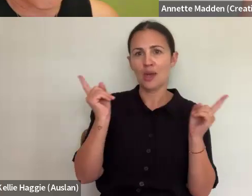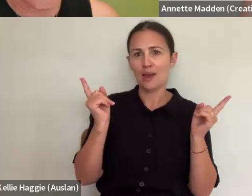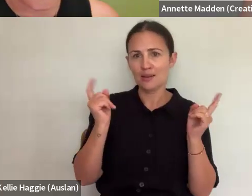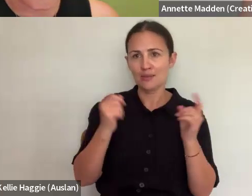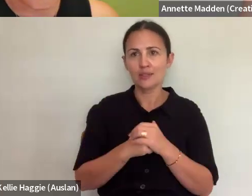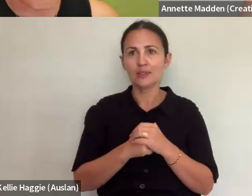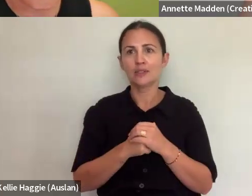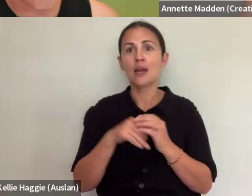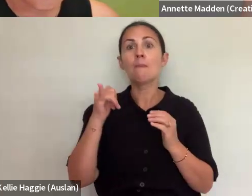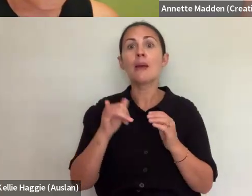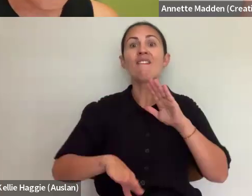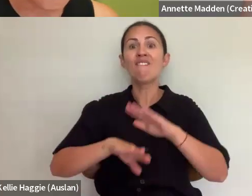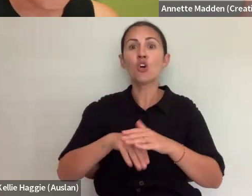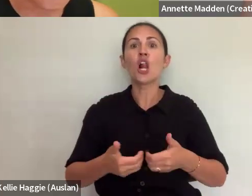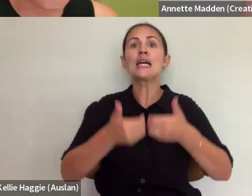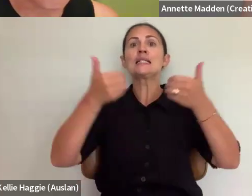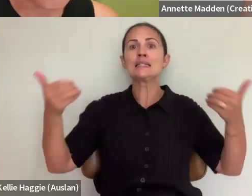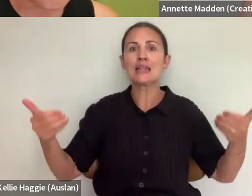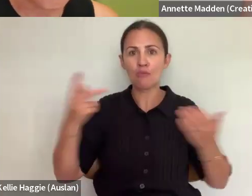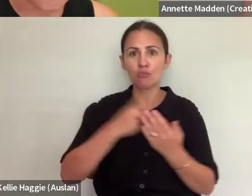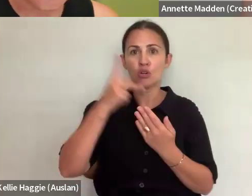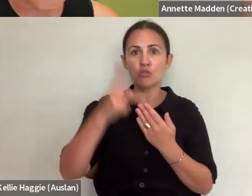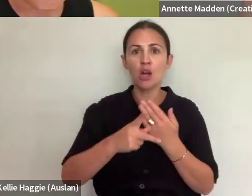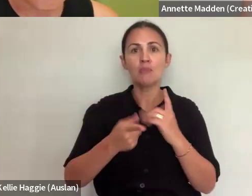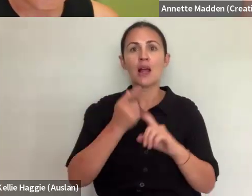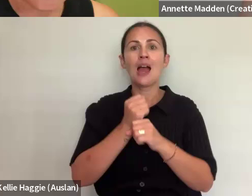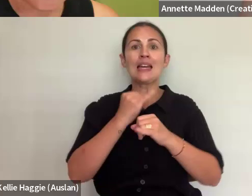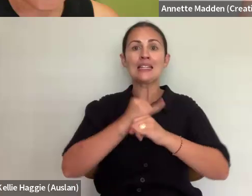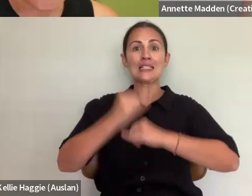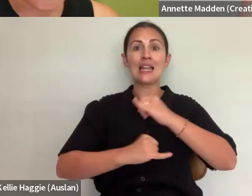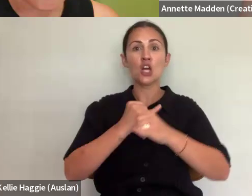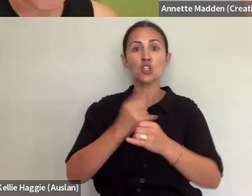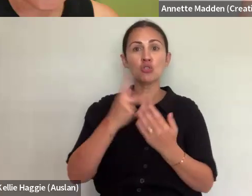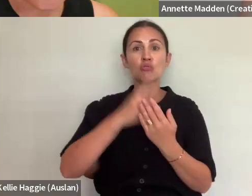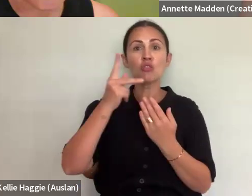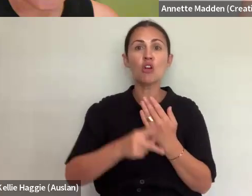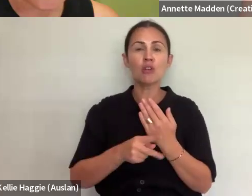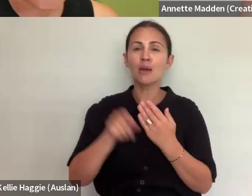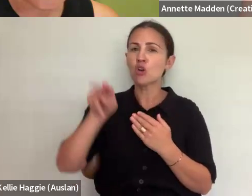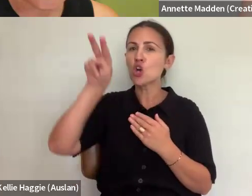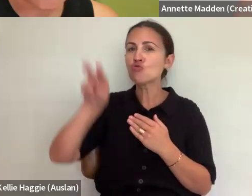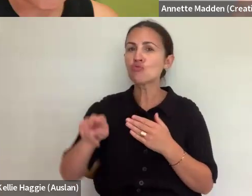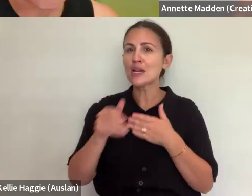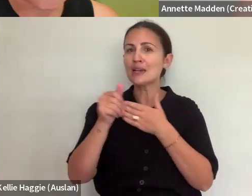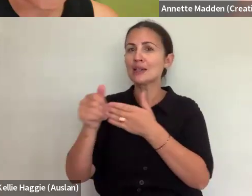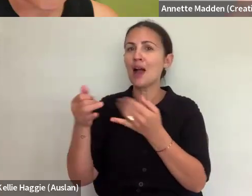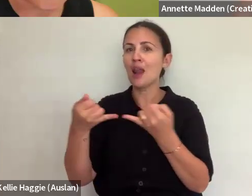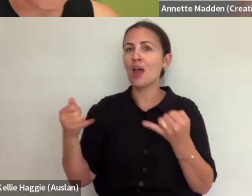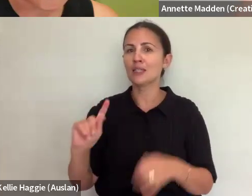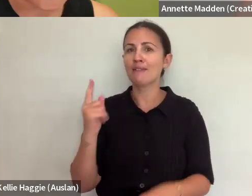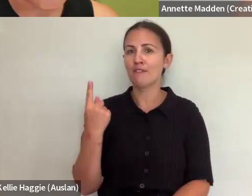of this funding, because it is a substantive grant amount. So we do have some restrictions on some other things, for